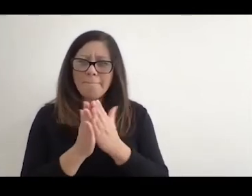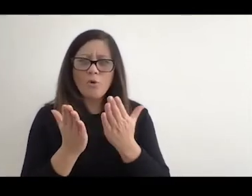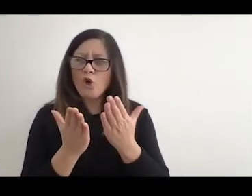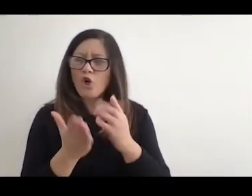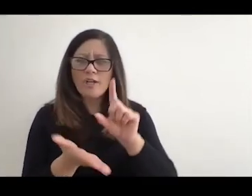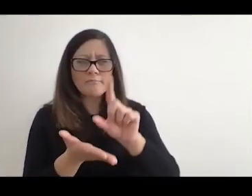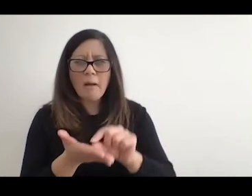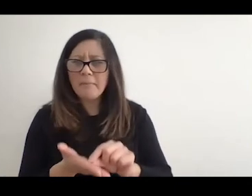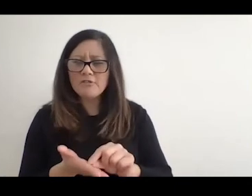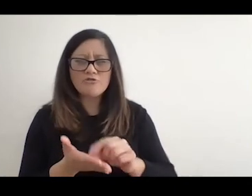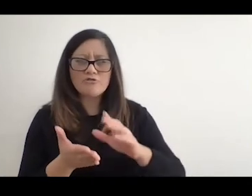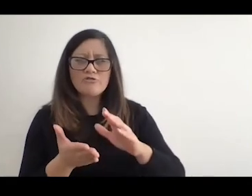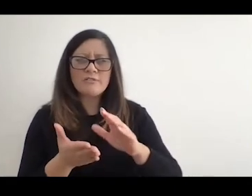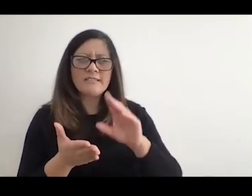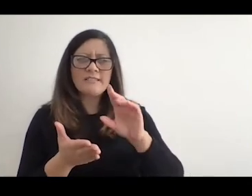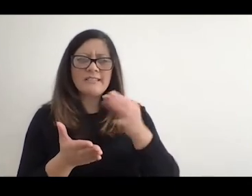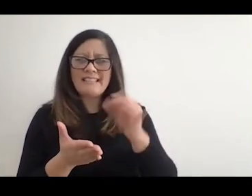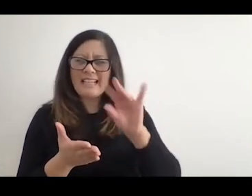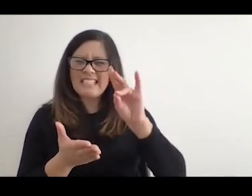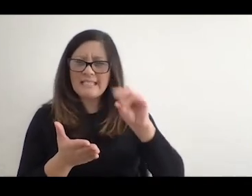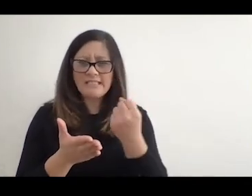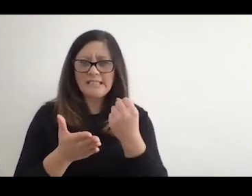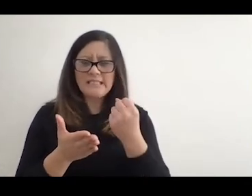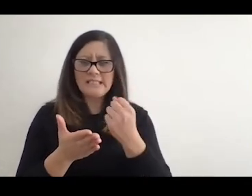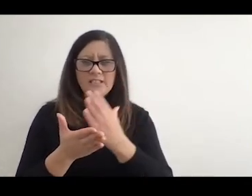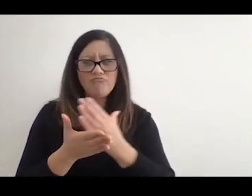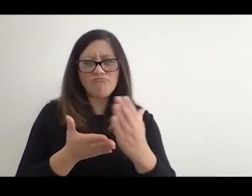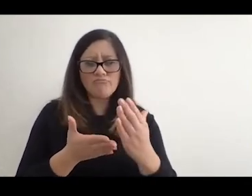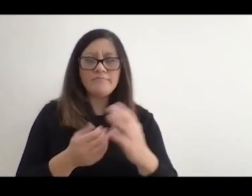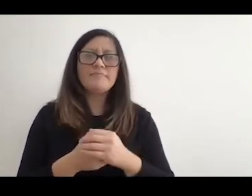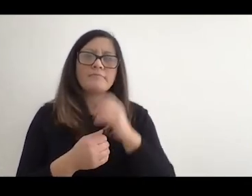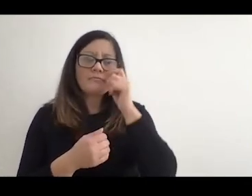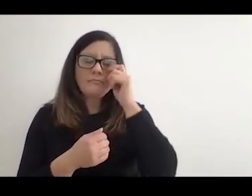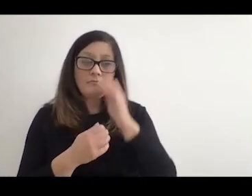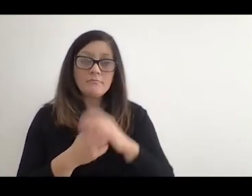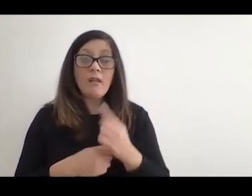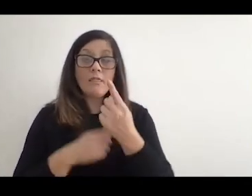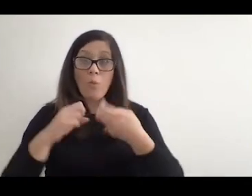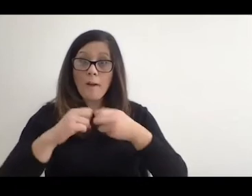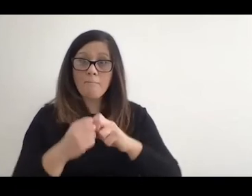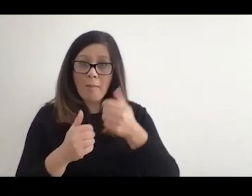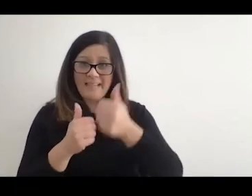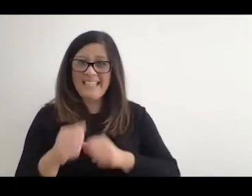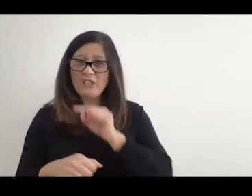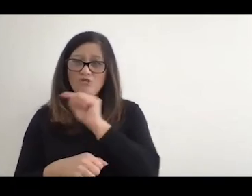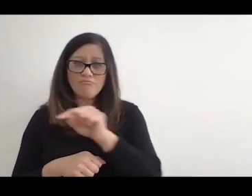1970s and one of the things that I learned. The one problem that they had in common